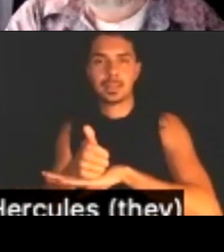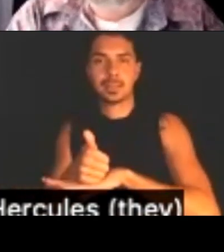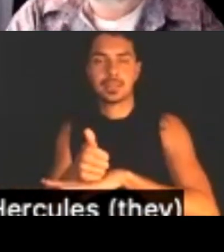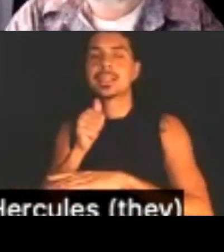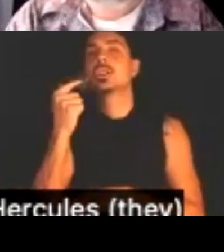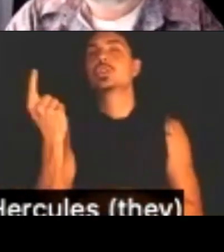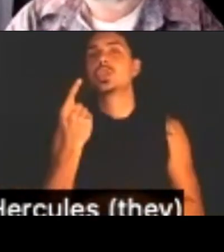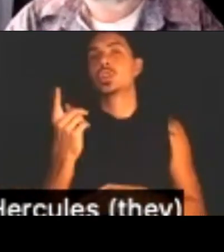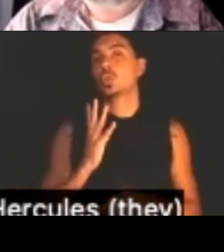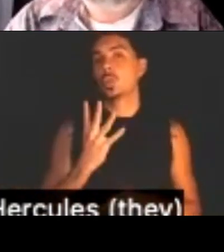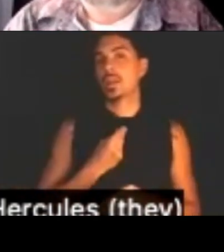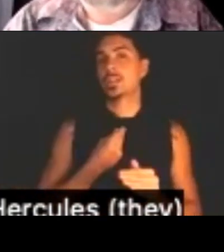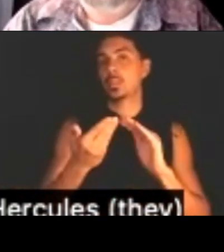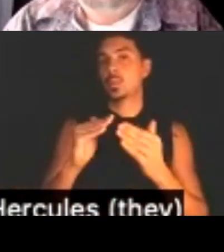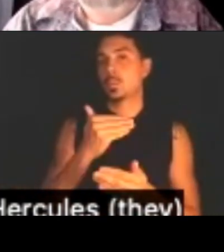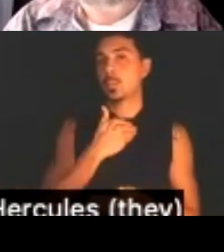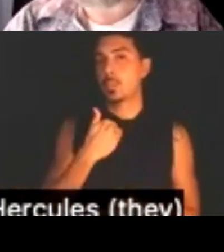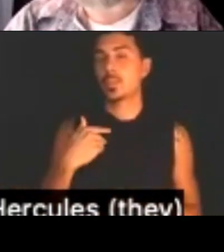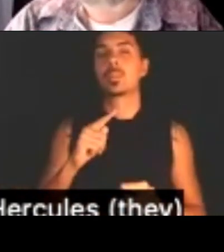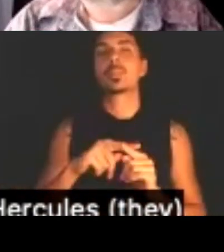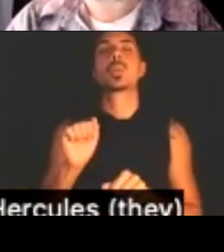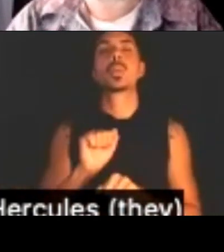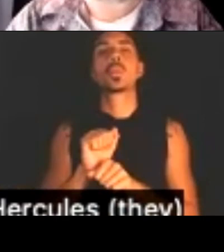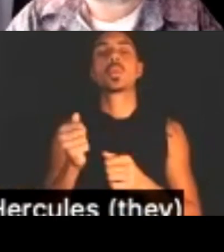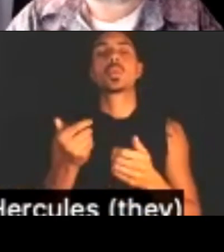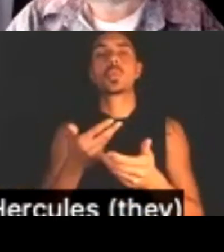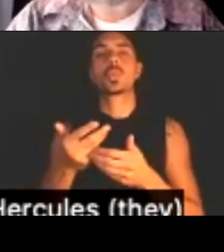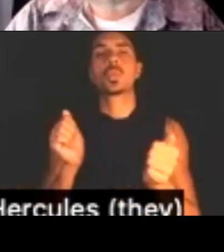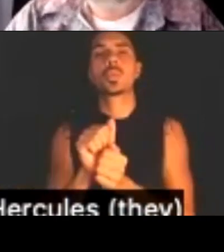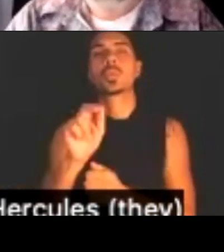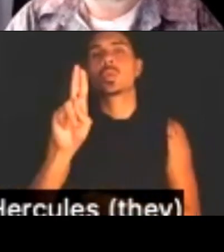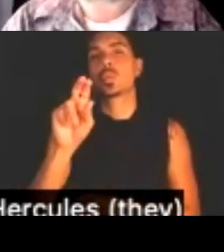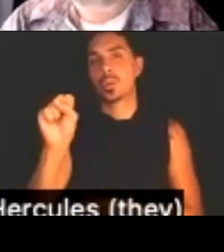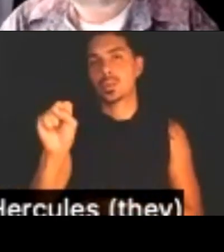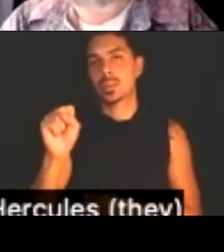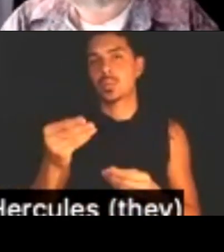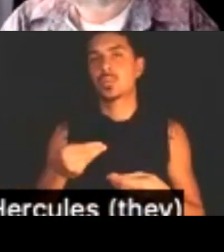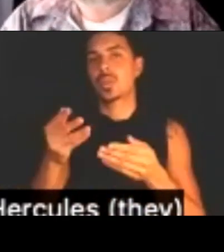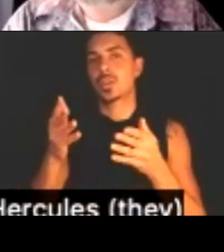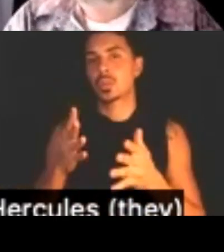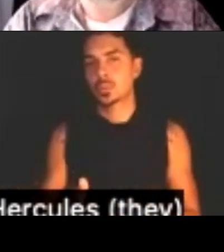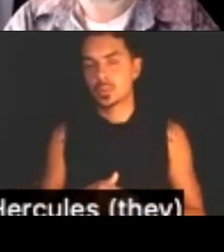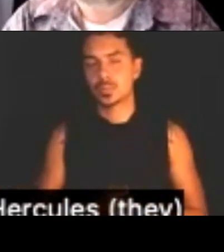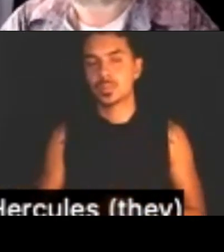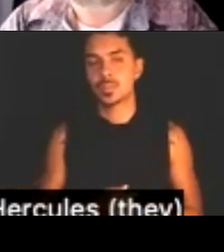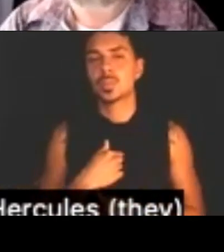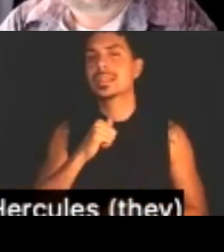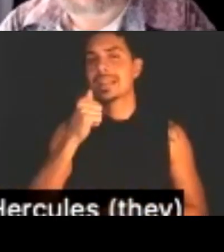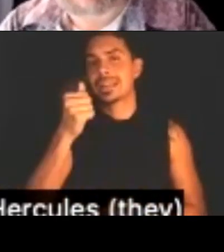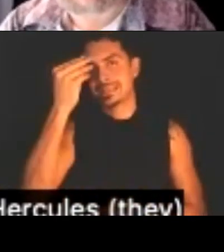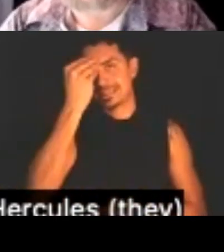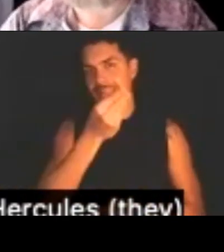but also for working with you as providers. We want to make sure that we aren't telling you hey, these are the things that you're not supposed to do.